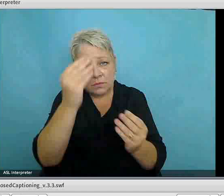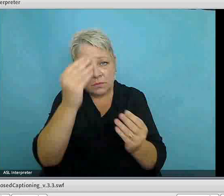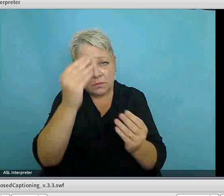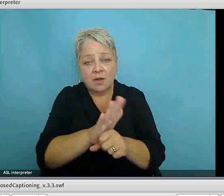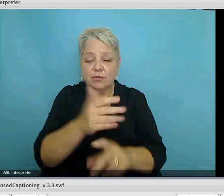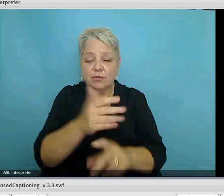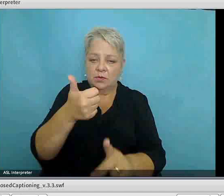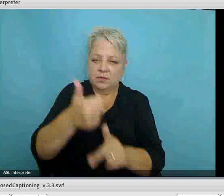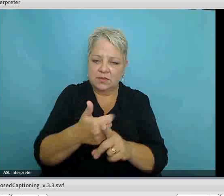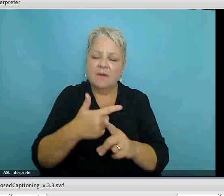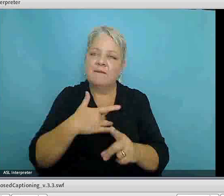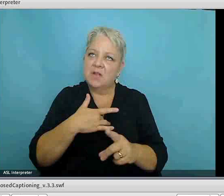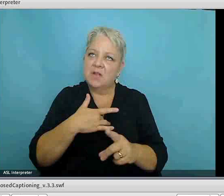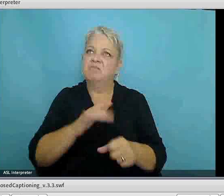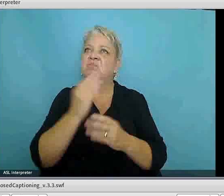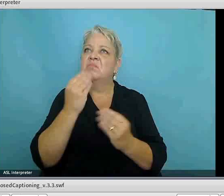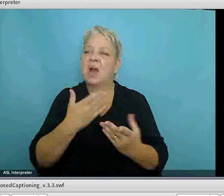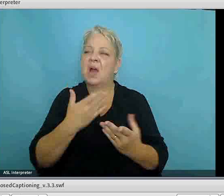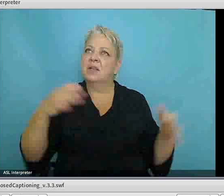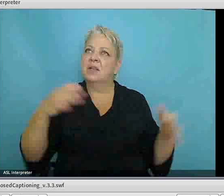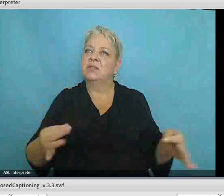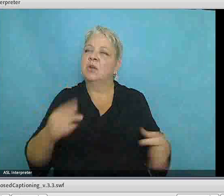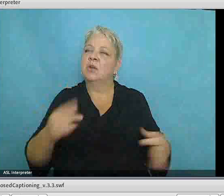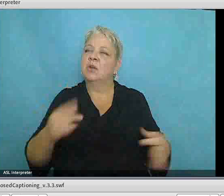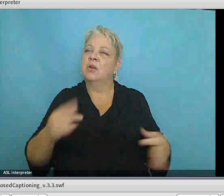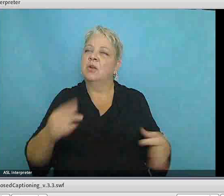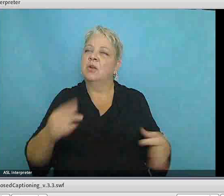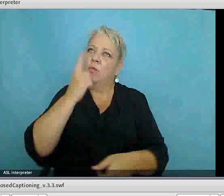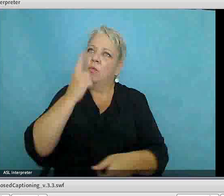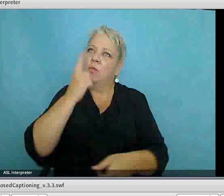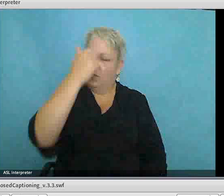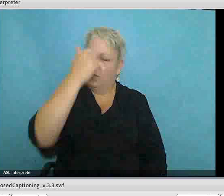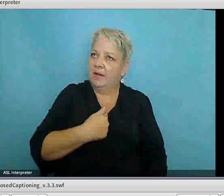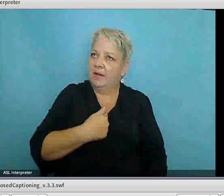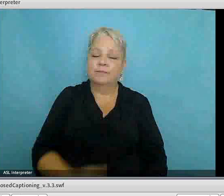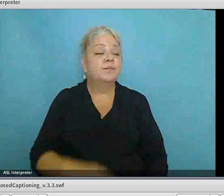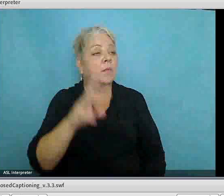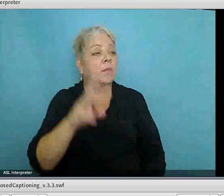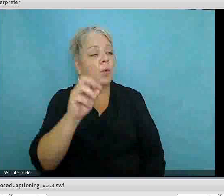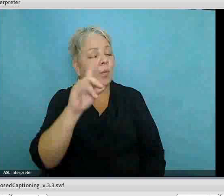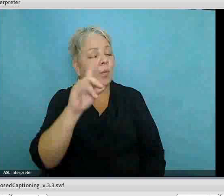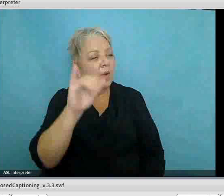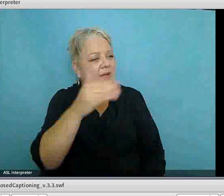I had a number of other questions ask where individuals can obtain this webinar and other